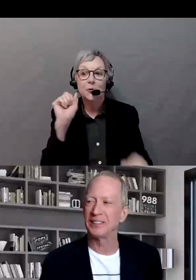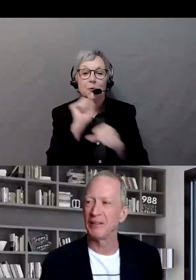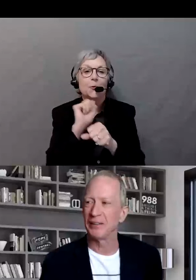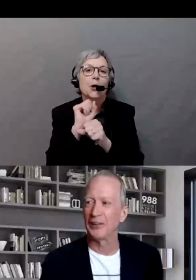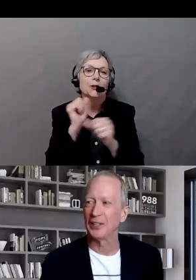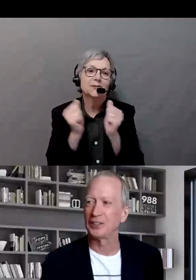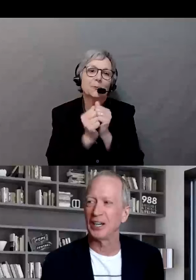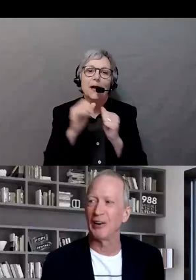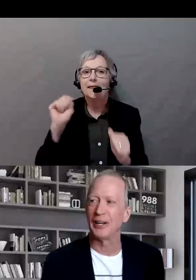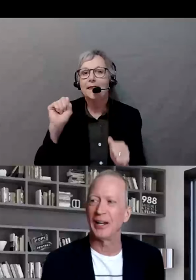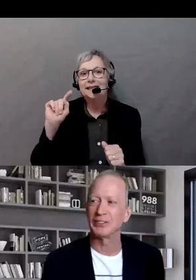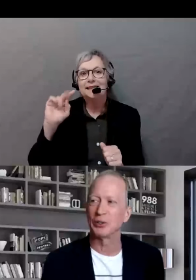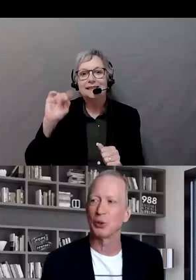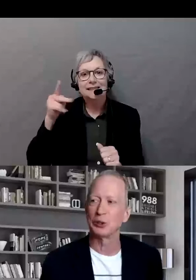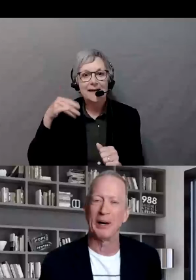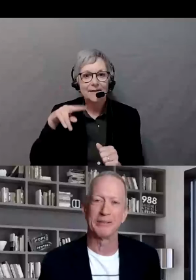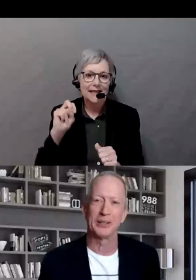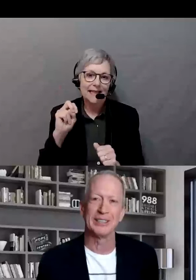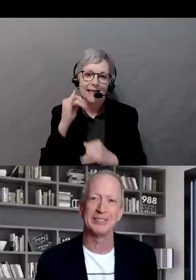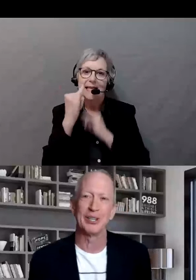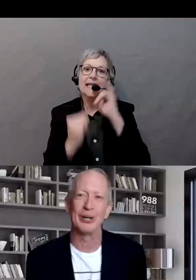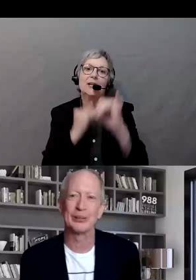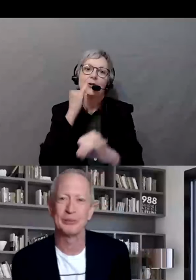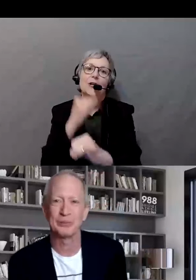STEPHANIE FOR THE INTERNATIONAL RESPONDERS FOR CRISIS TALK.